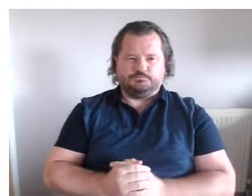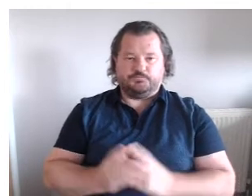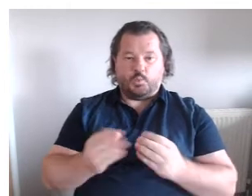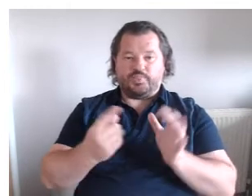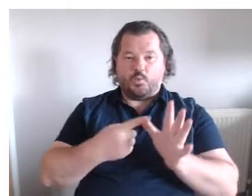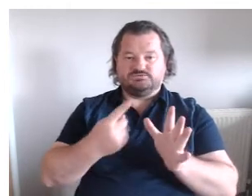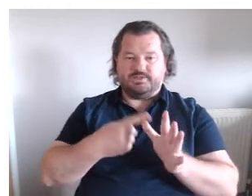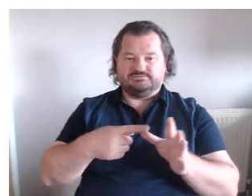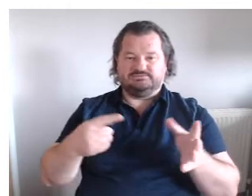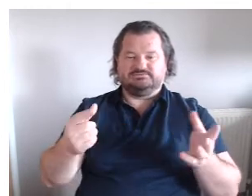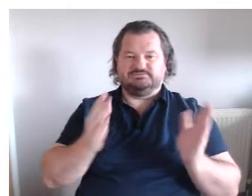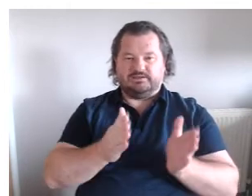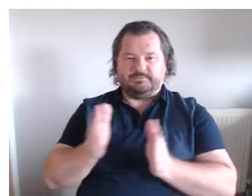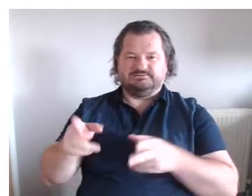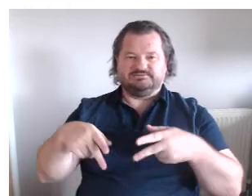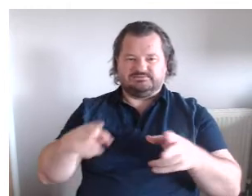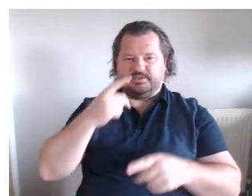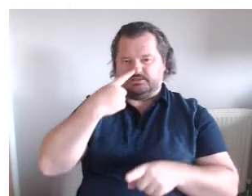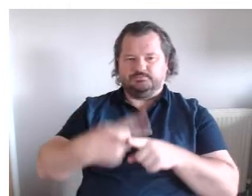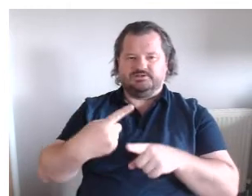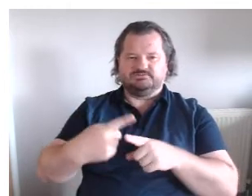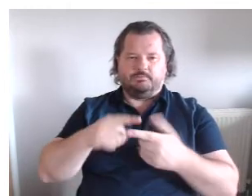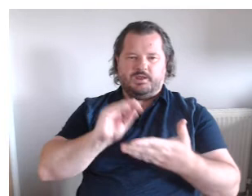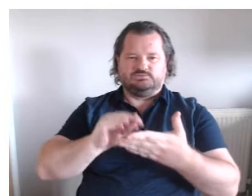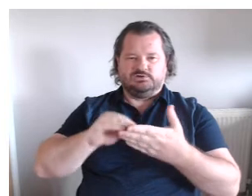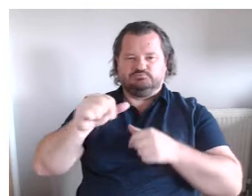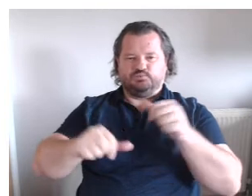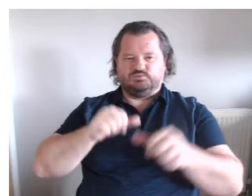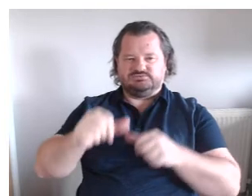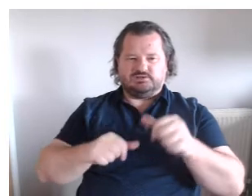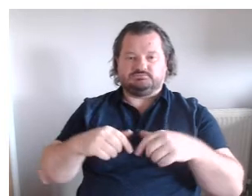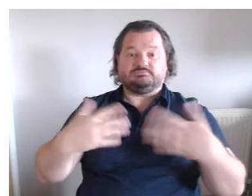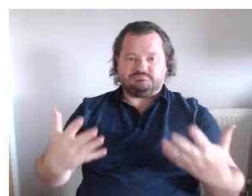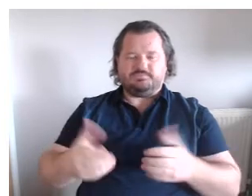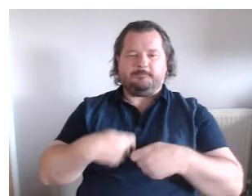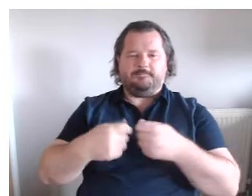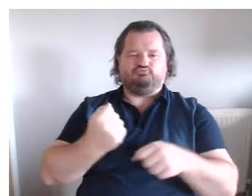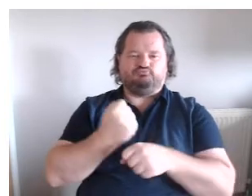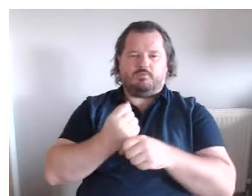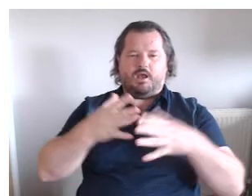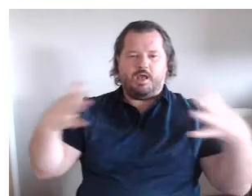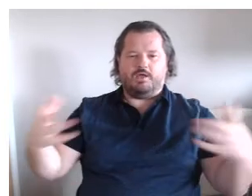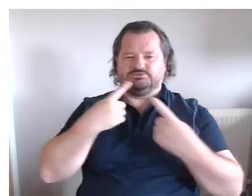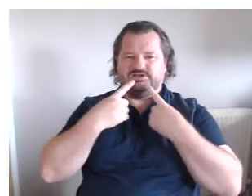With an automatic segmentation system we could speed up the annotation process and therefore create larger datasets.